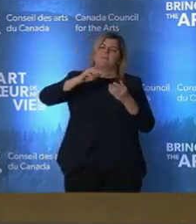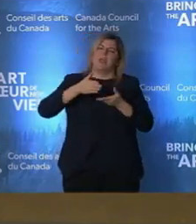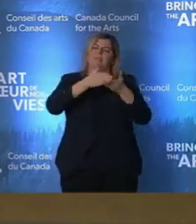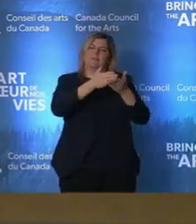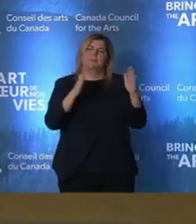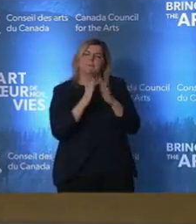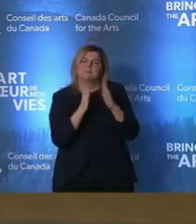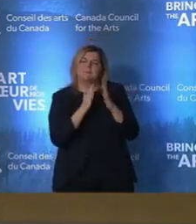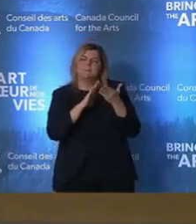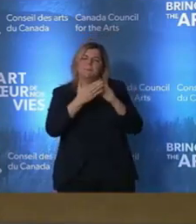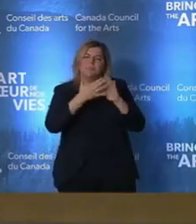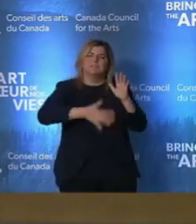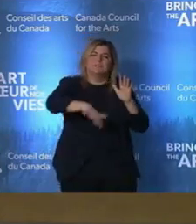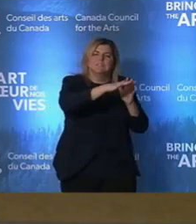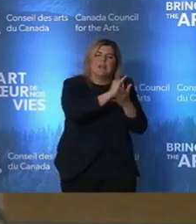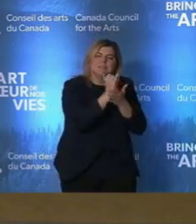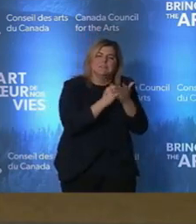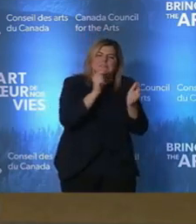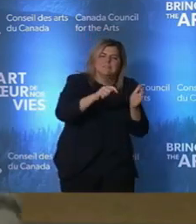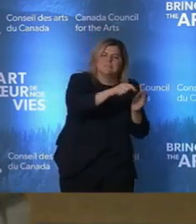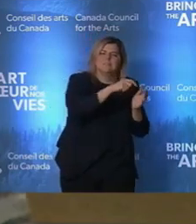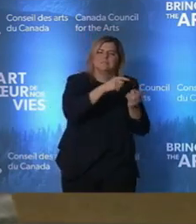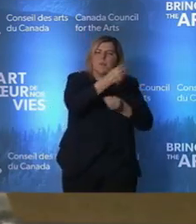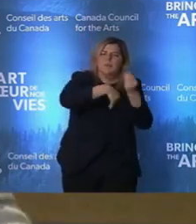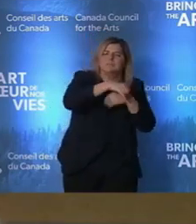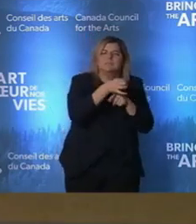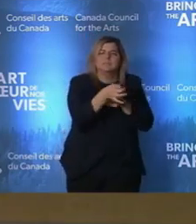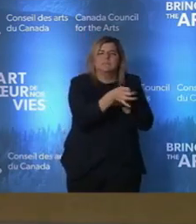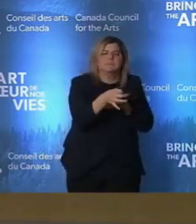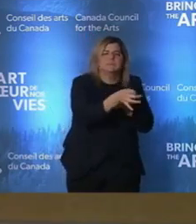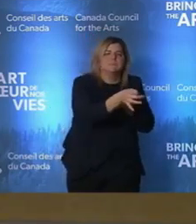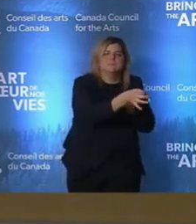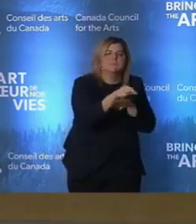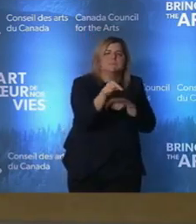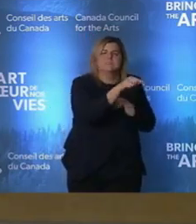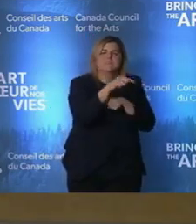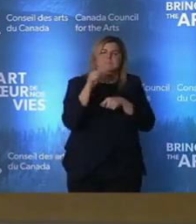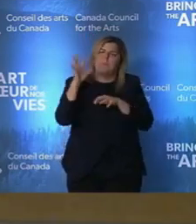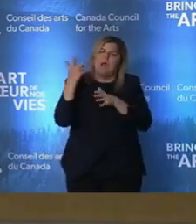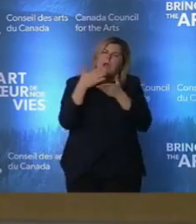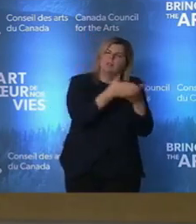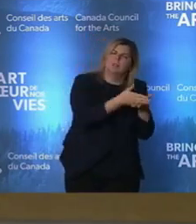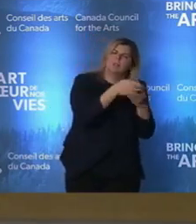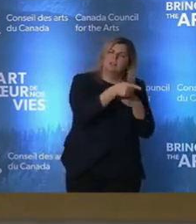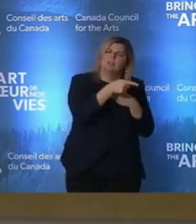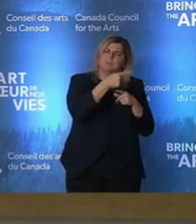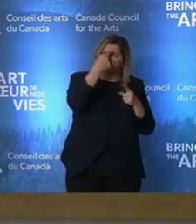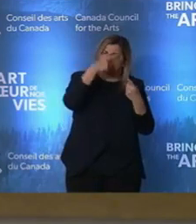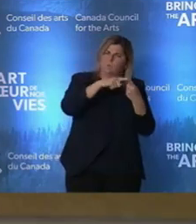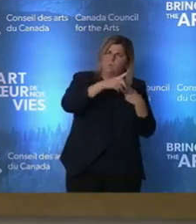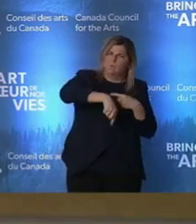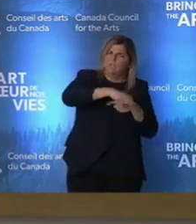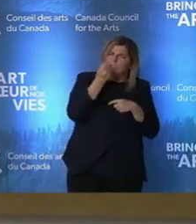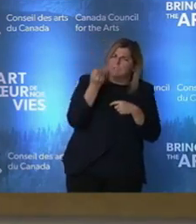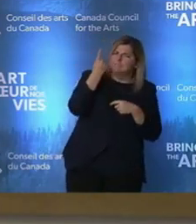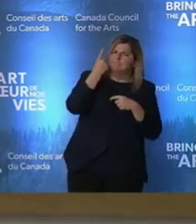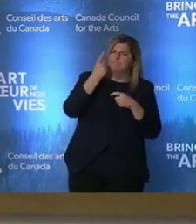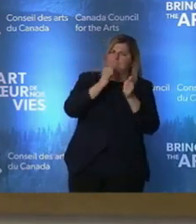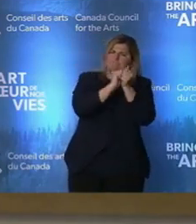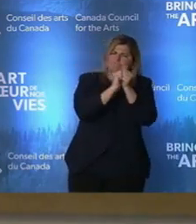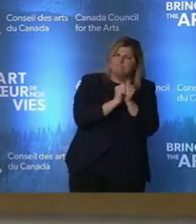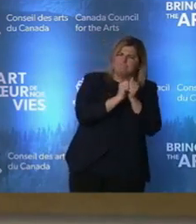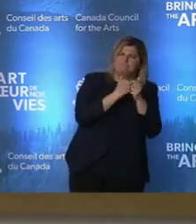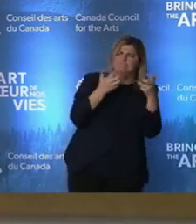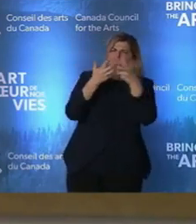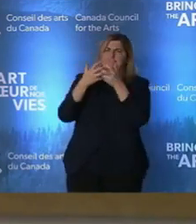and adjust and adapt to the perspective of the Canadian Council for the Arts in Canada?